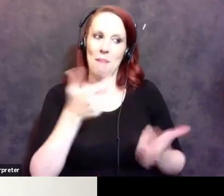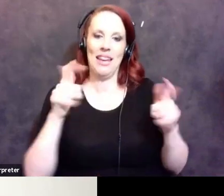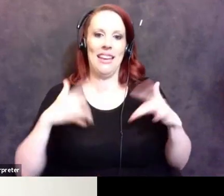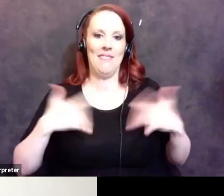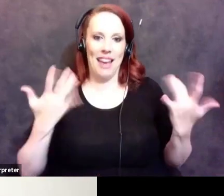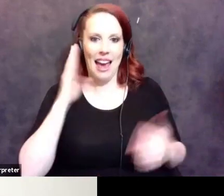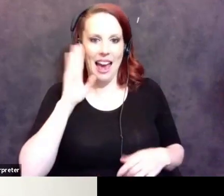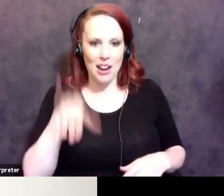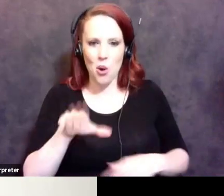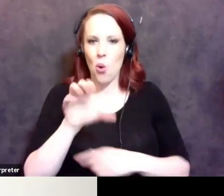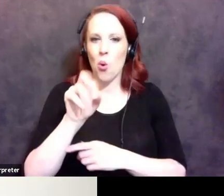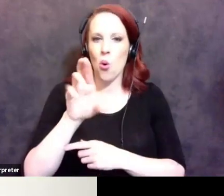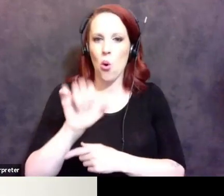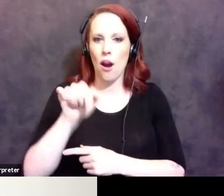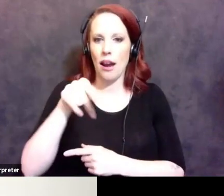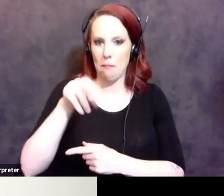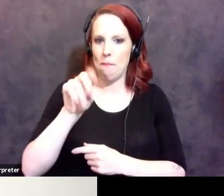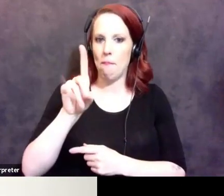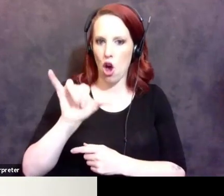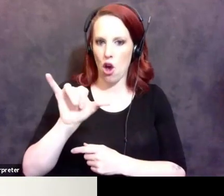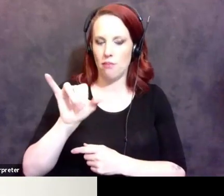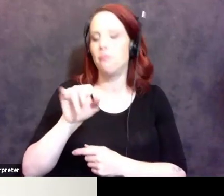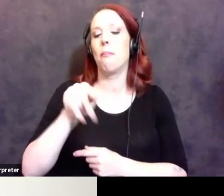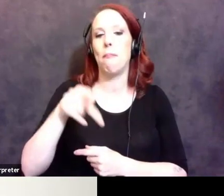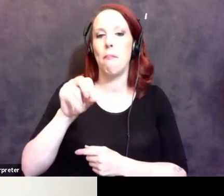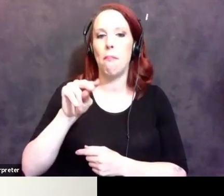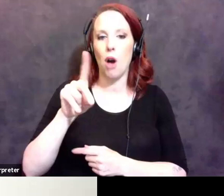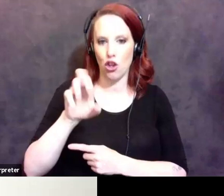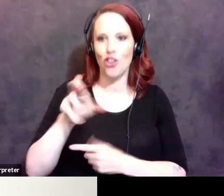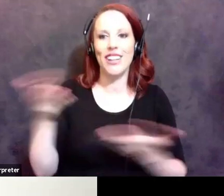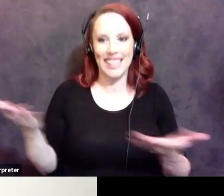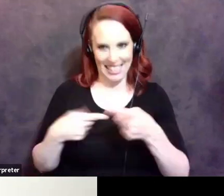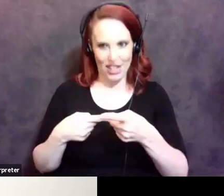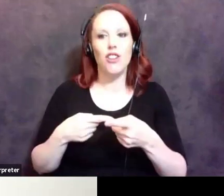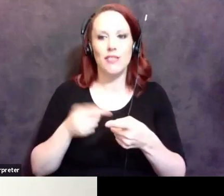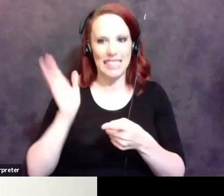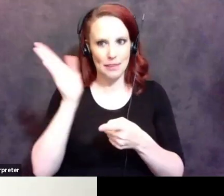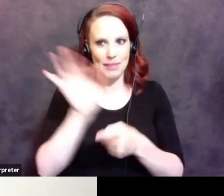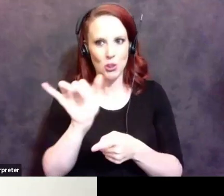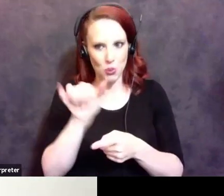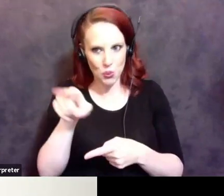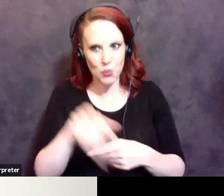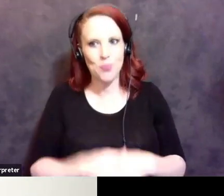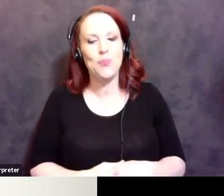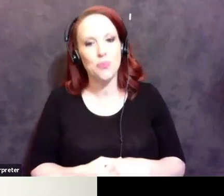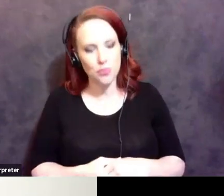Ponder who was joining us was also one of the speakers there. You know, I think one